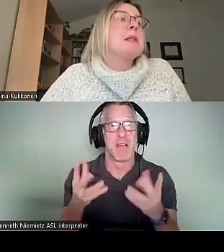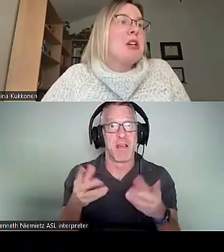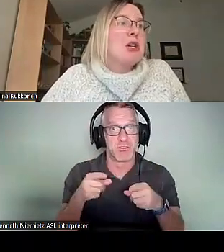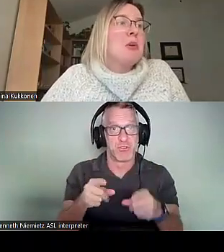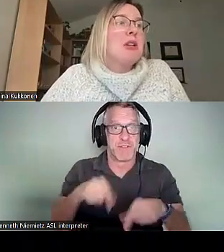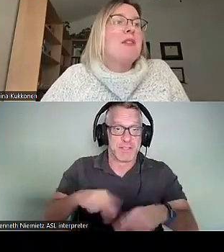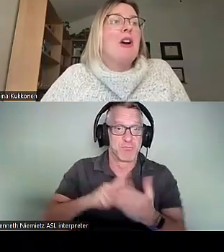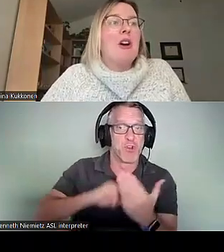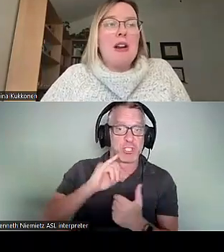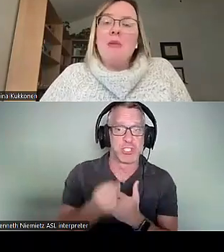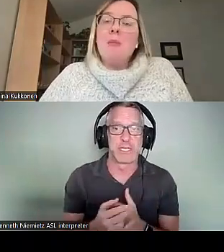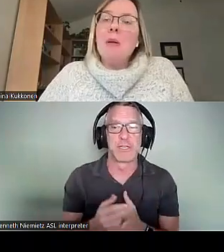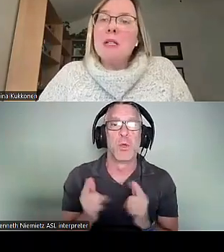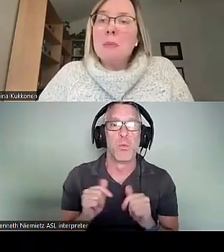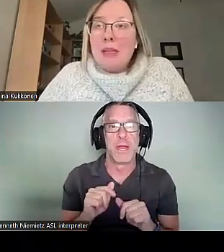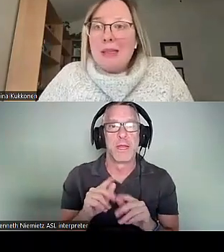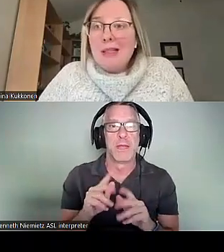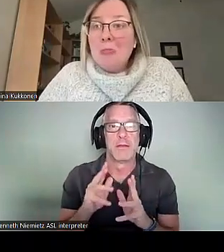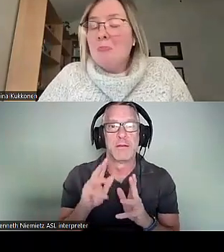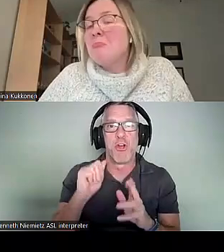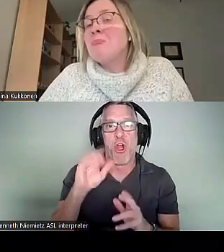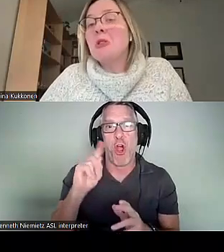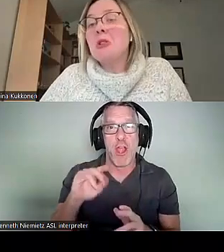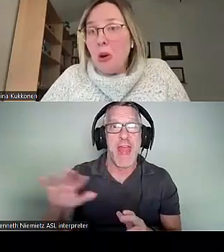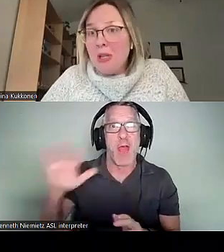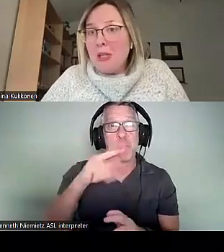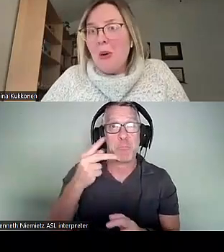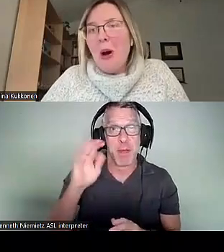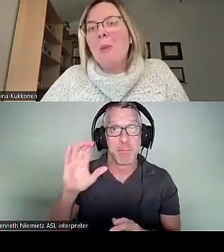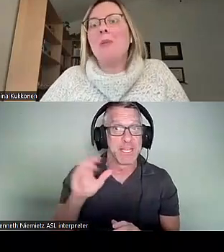Especially when leaving art out in public spaces. You don't always know how people